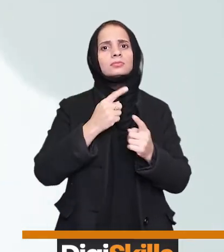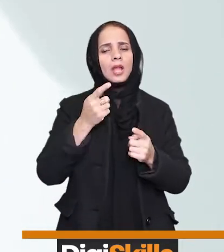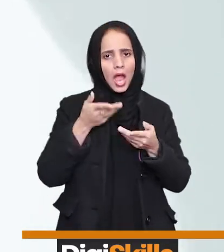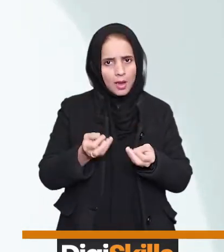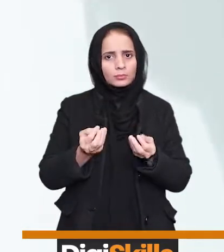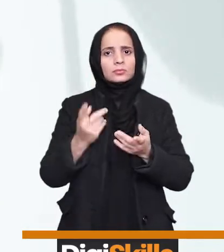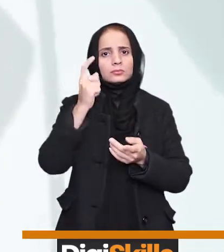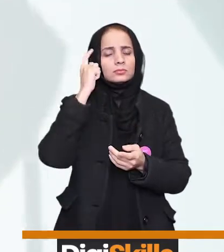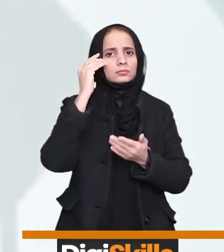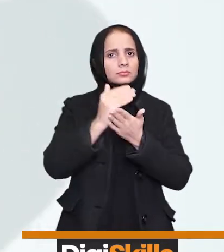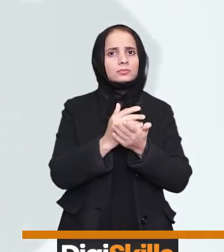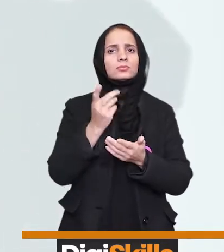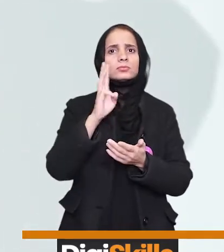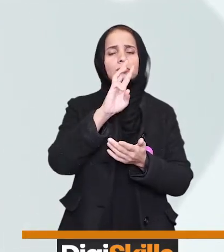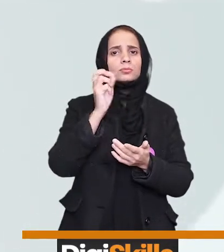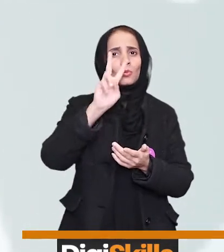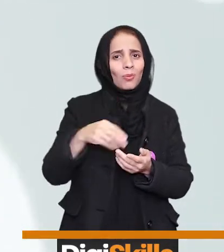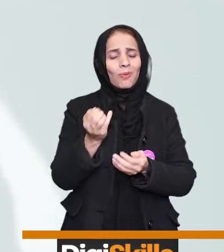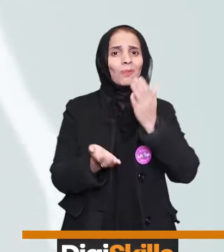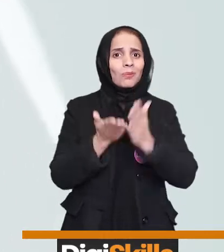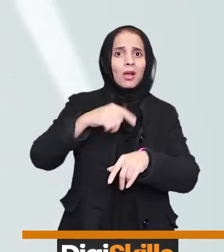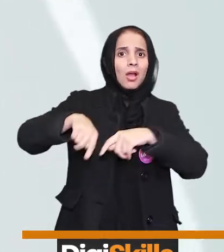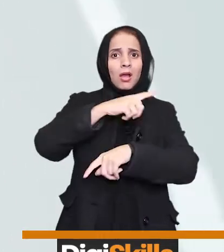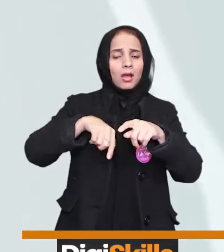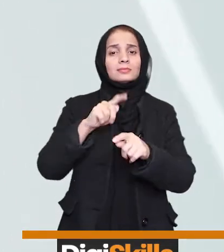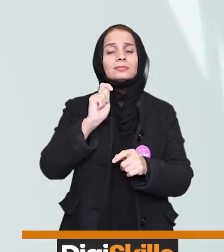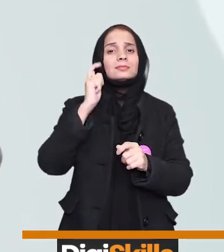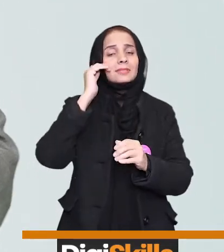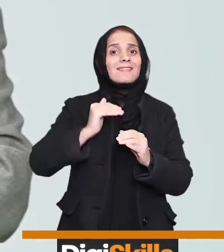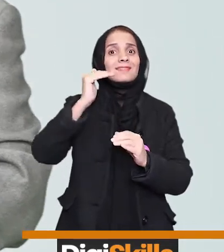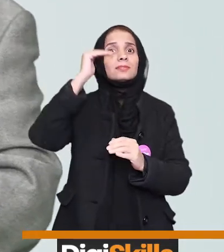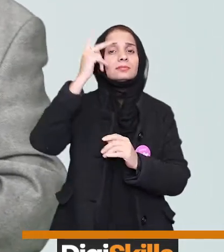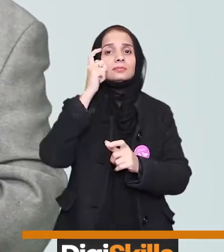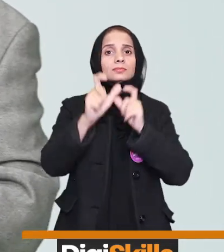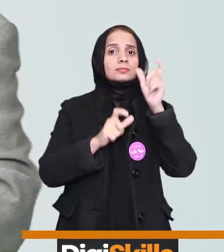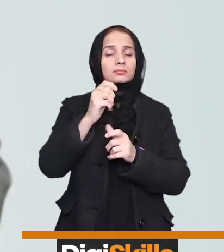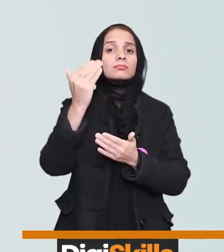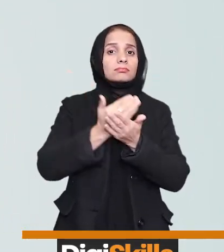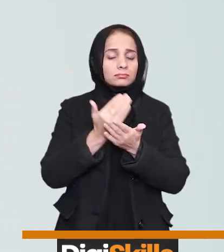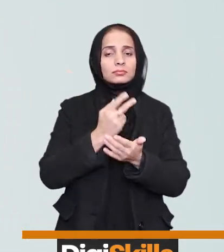Those who just started the work and charge 30 dollars per hour, Yes, skills set are a little advance